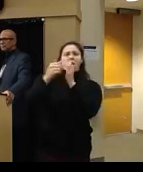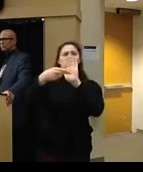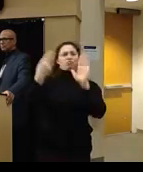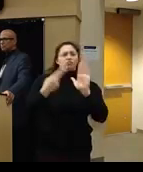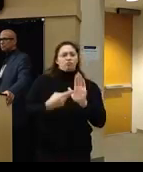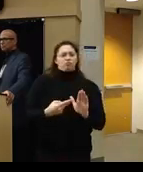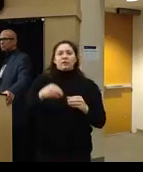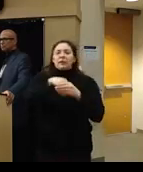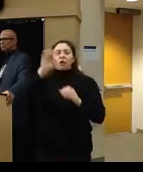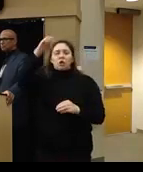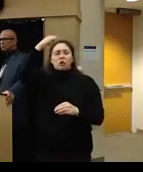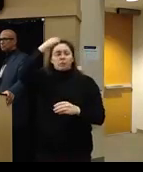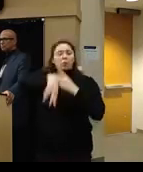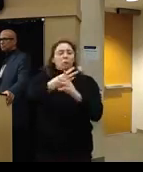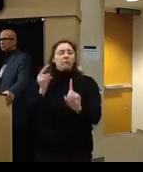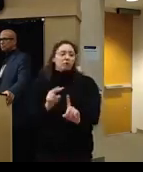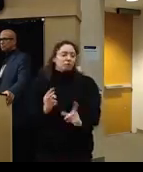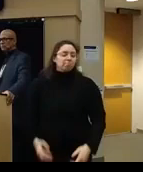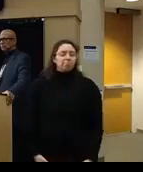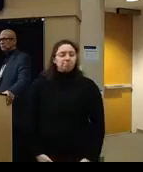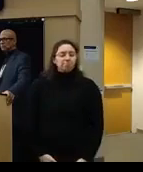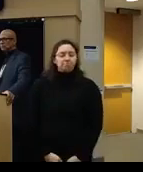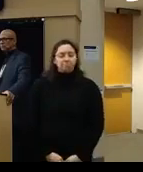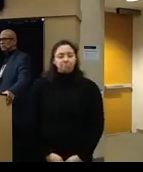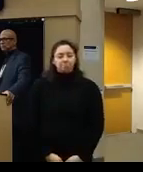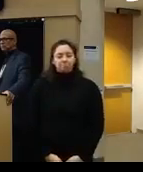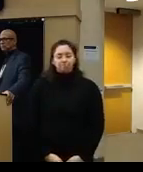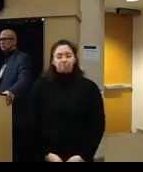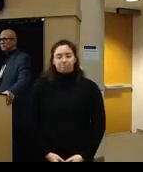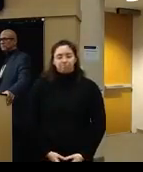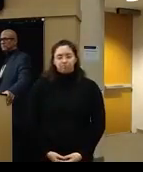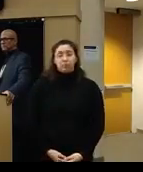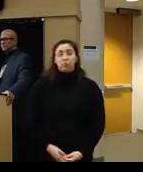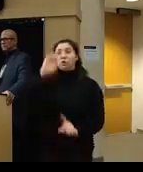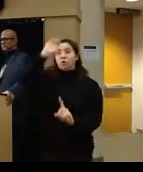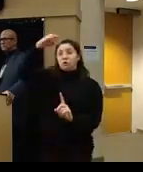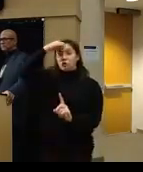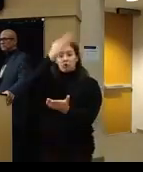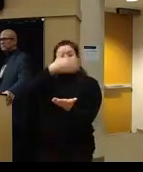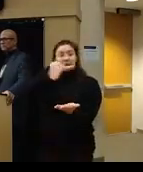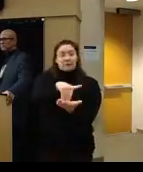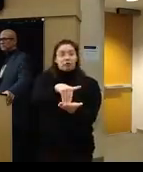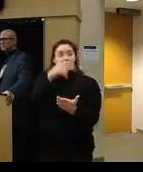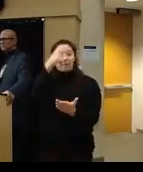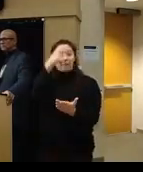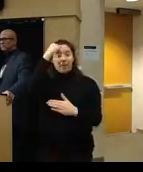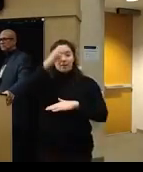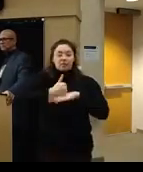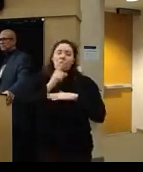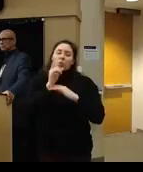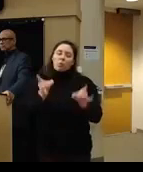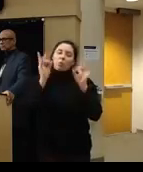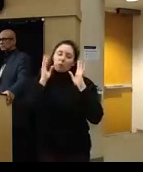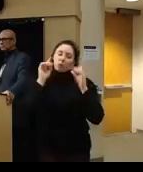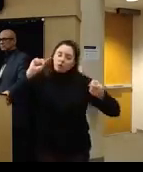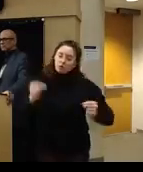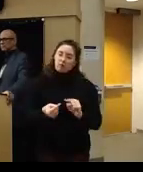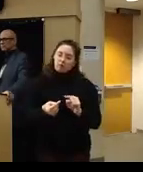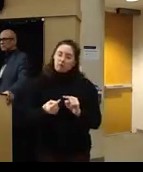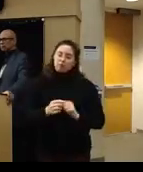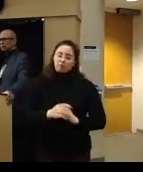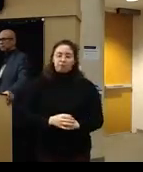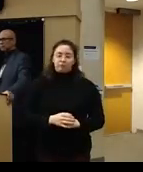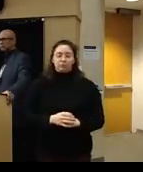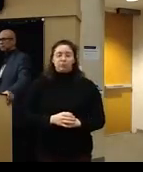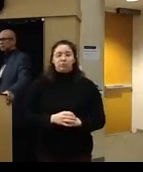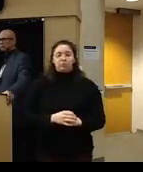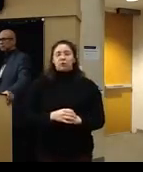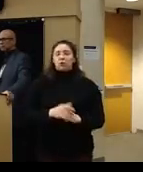European worldview this eurocentric mindset is harmful in so many ways to who we are and how we